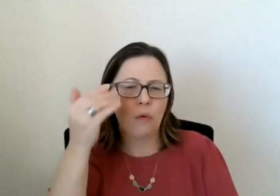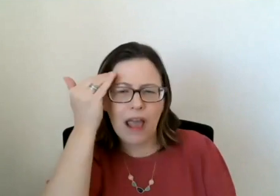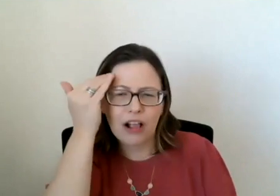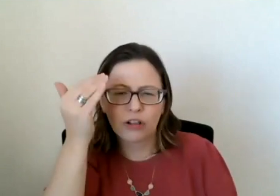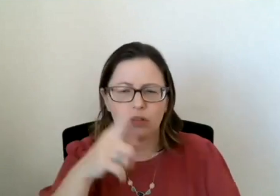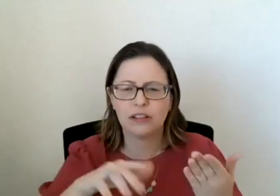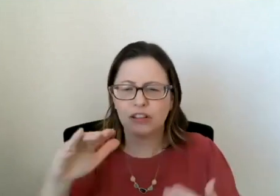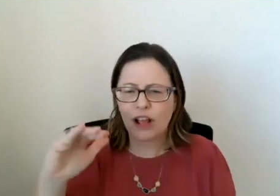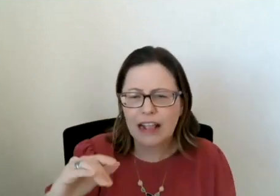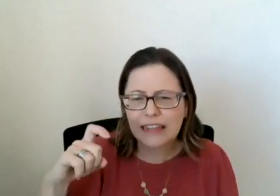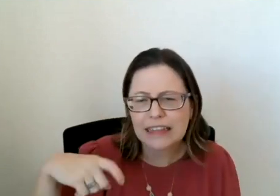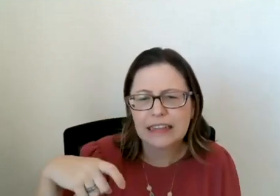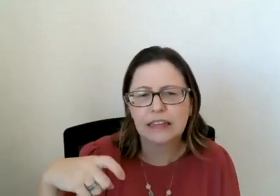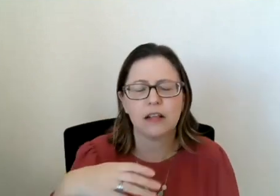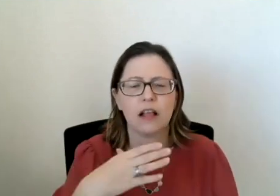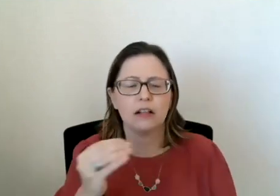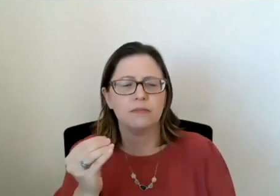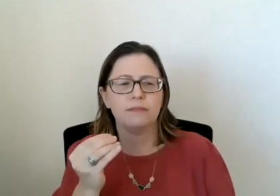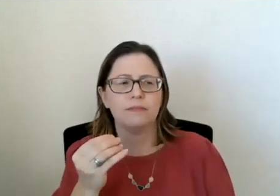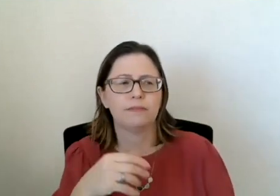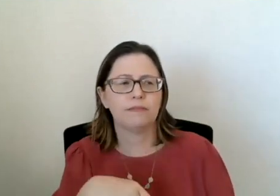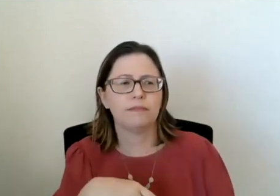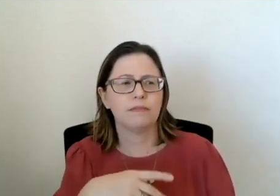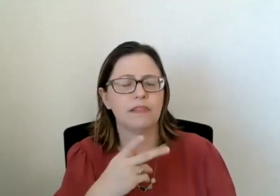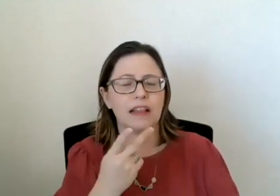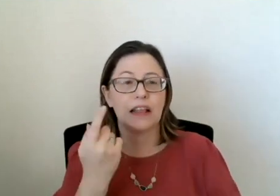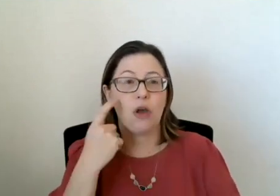very different so you want to make sure that you're aware of what your child's needs are.